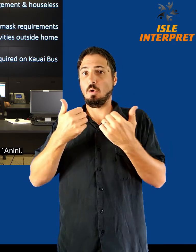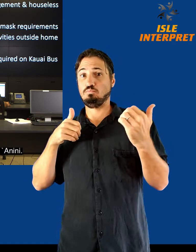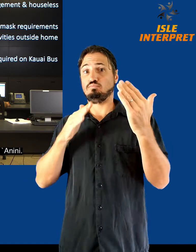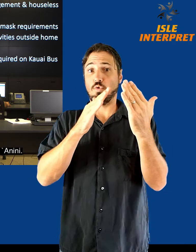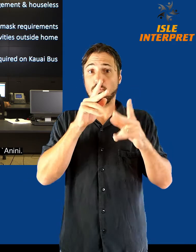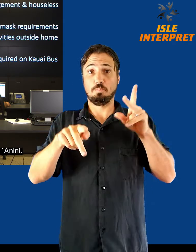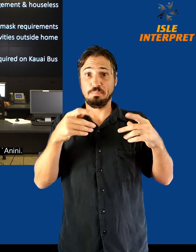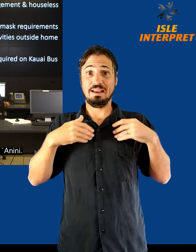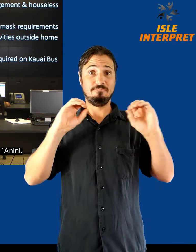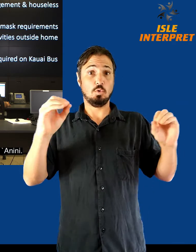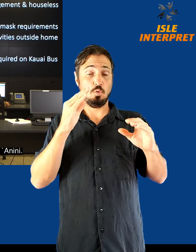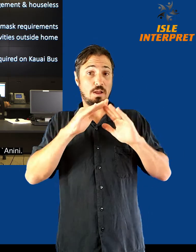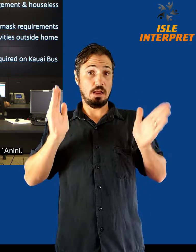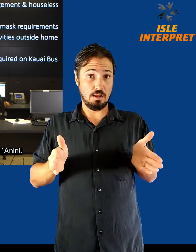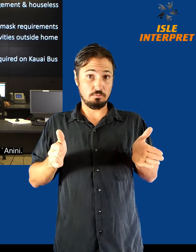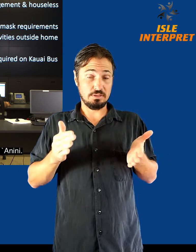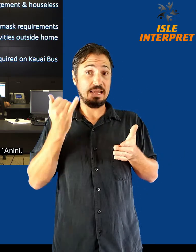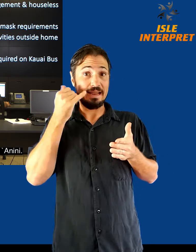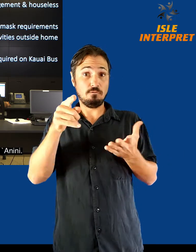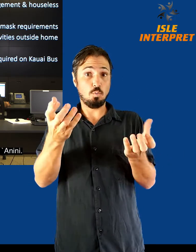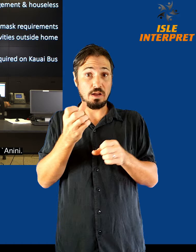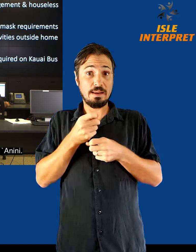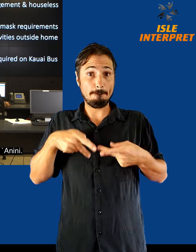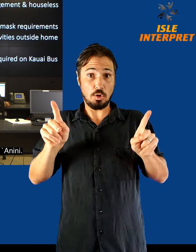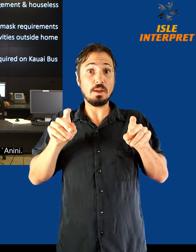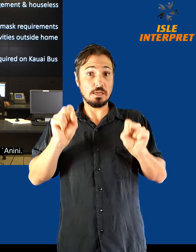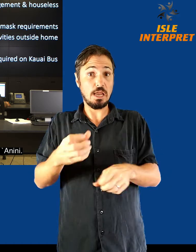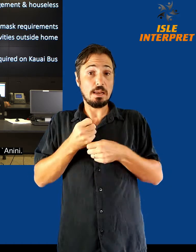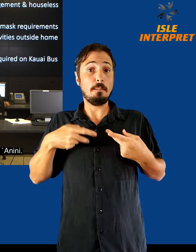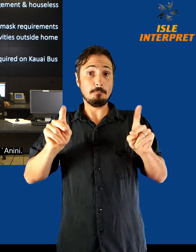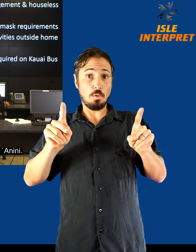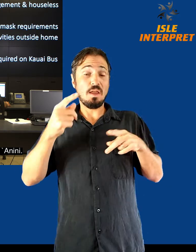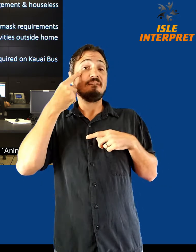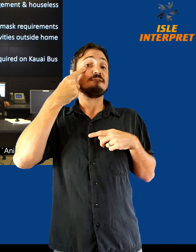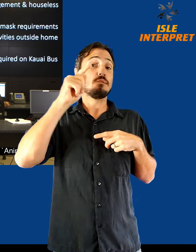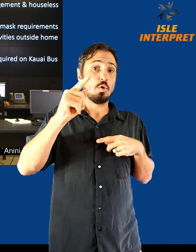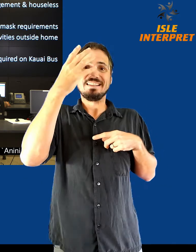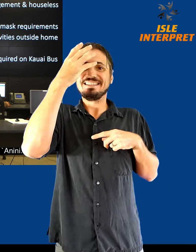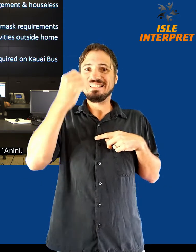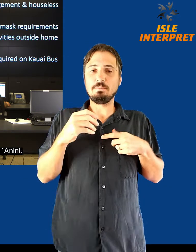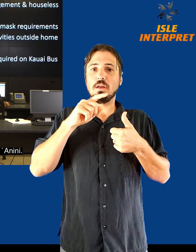These parks will be Lucy Wright, Salt Pond, Lydgate, Anahola, and `Anini.